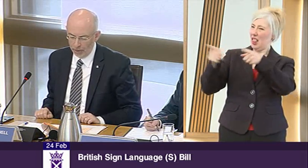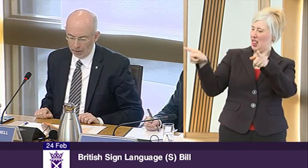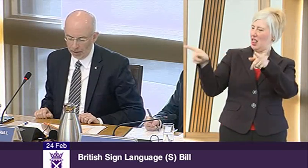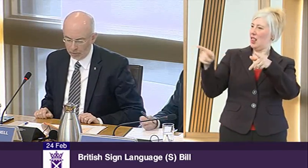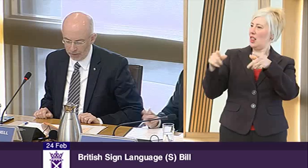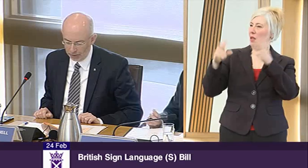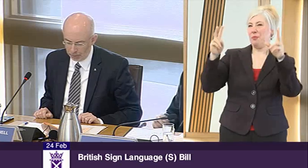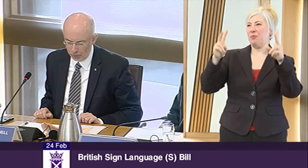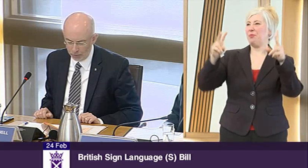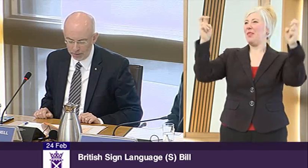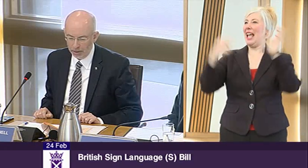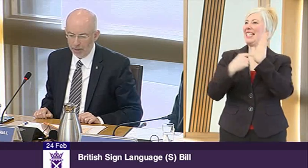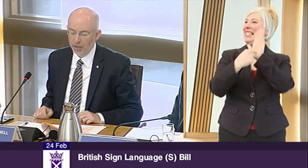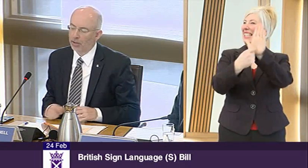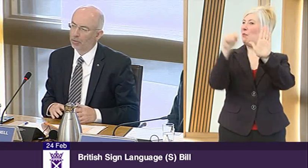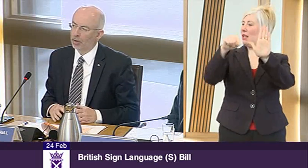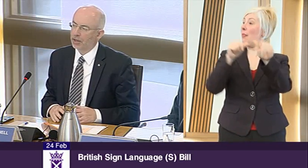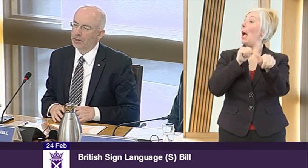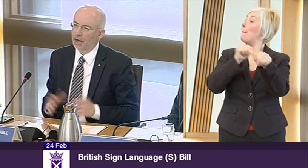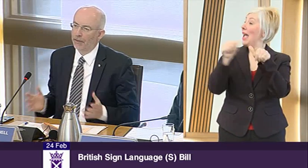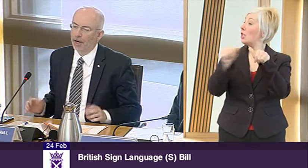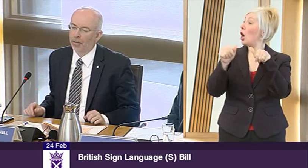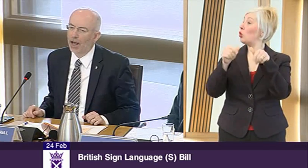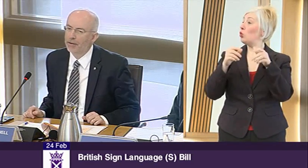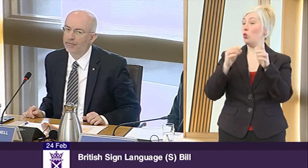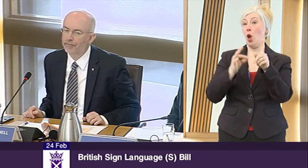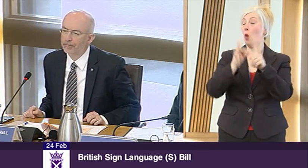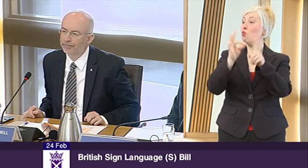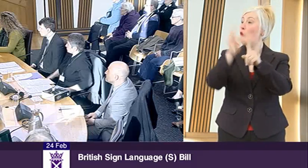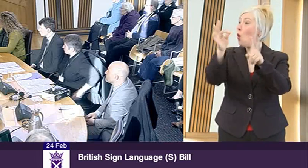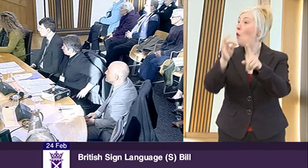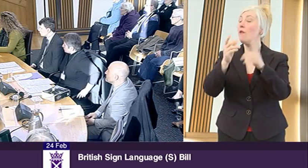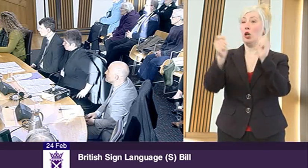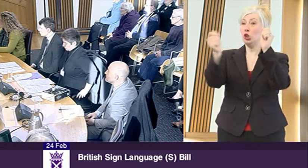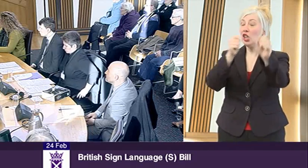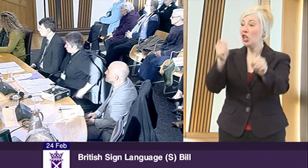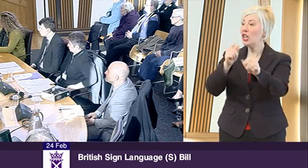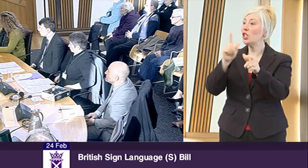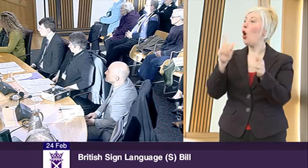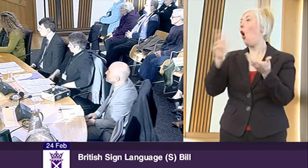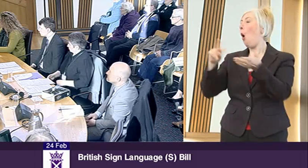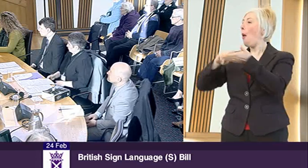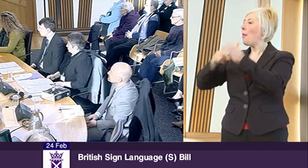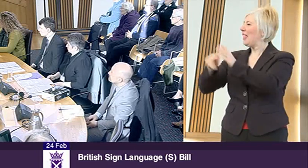be better than a plan in driving improvement and measuring progress?